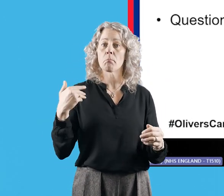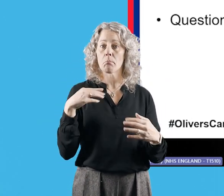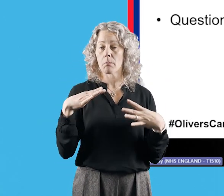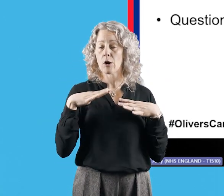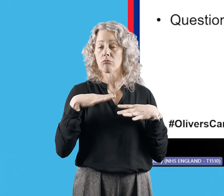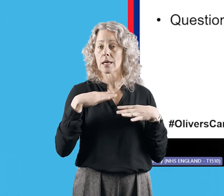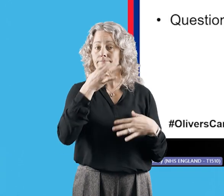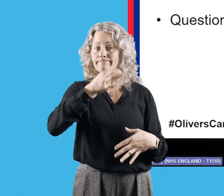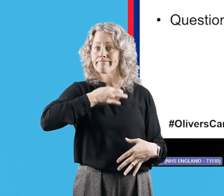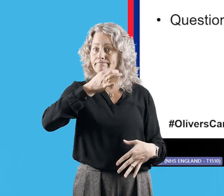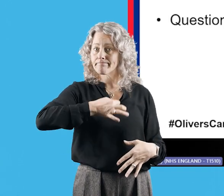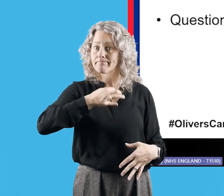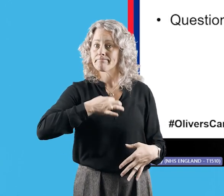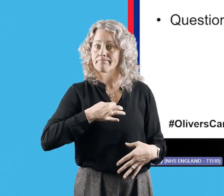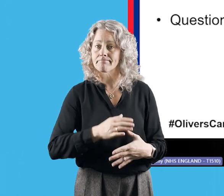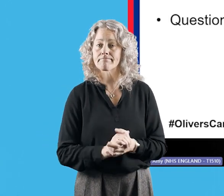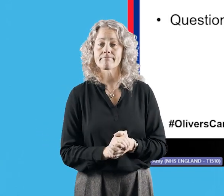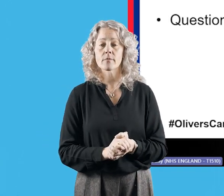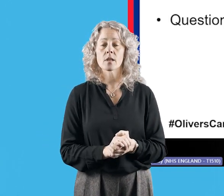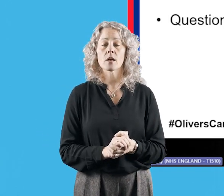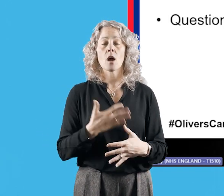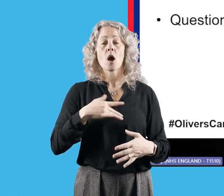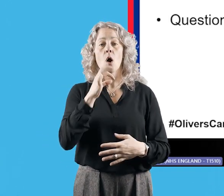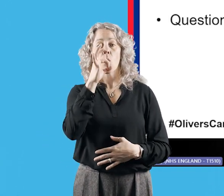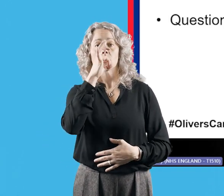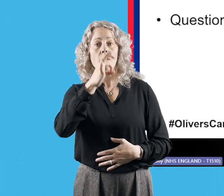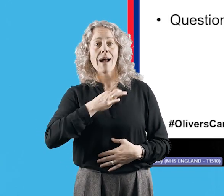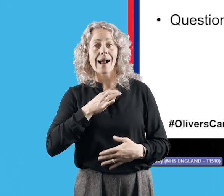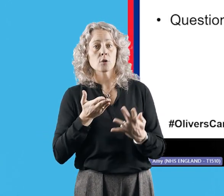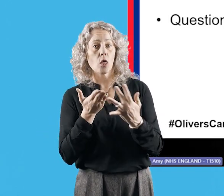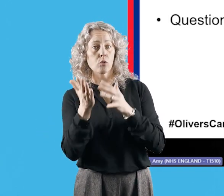up for for the webinar. If you want to ask a question during